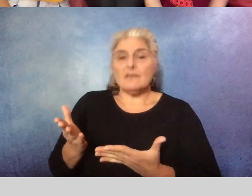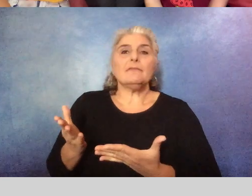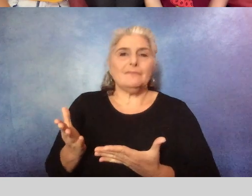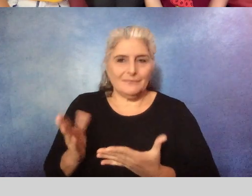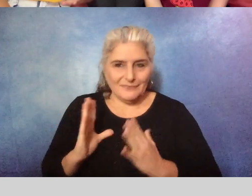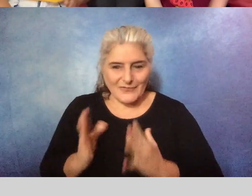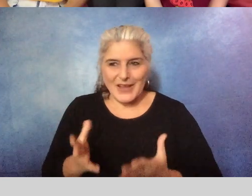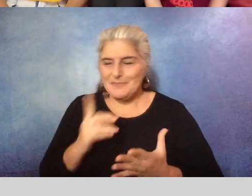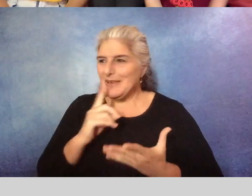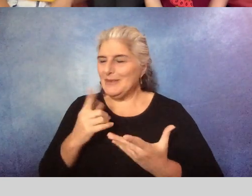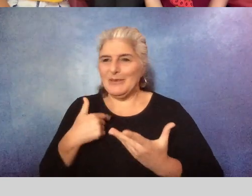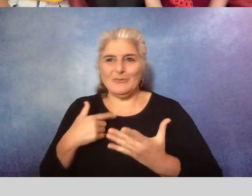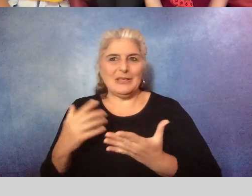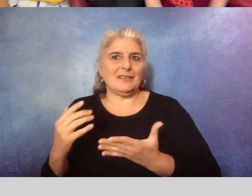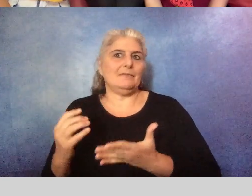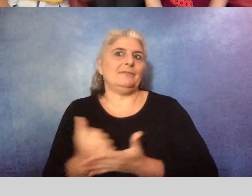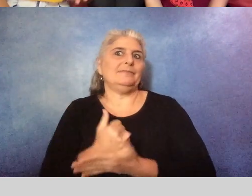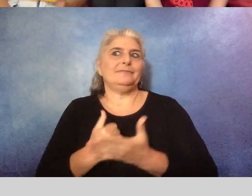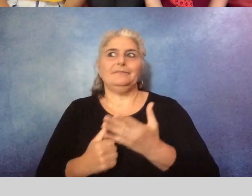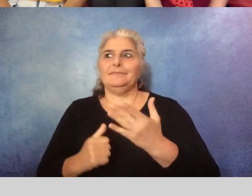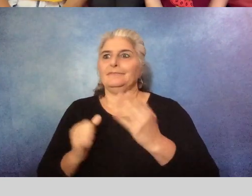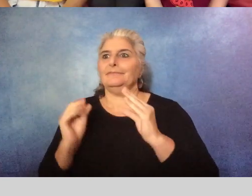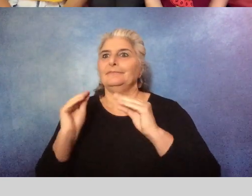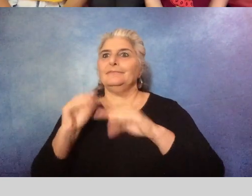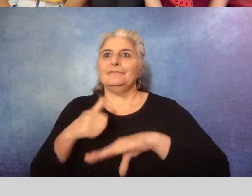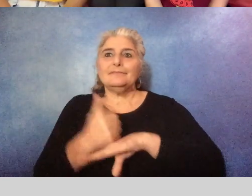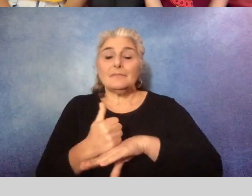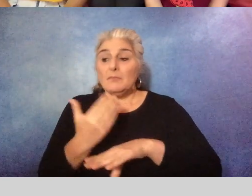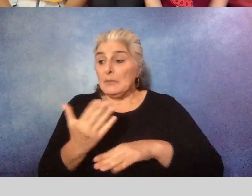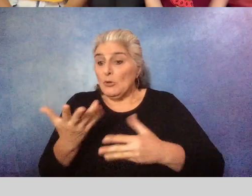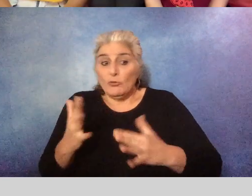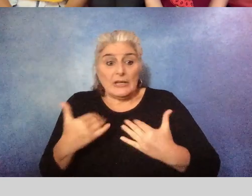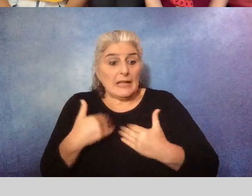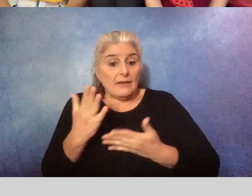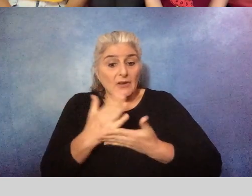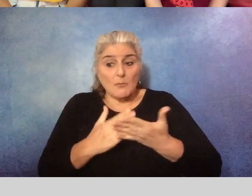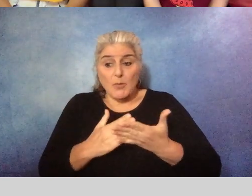We would see if we already had components implemented before